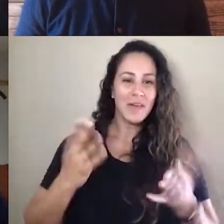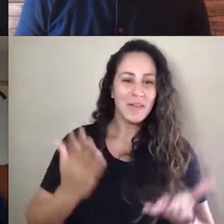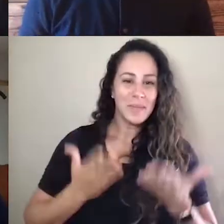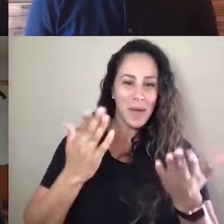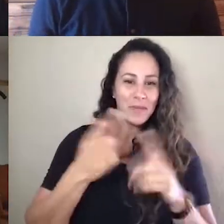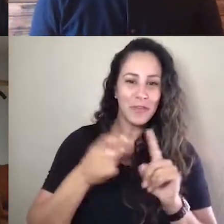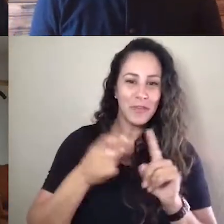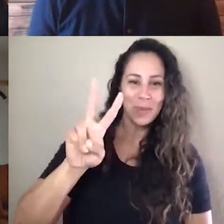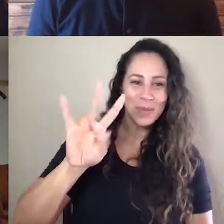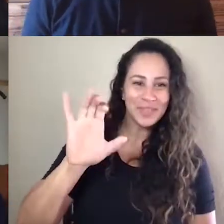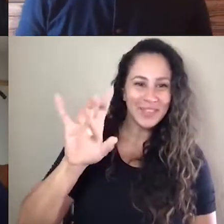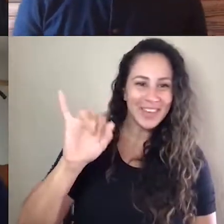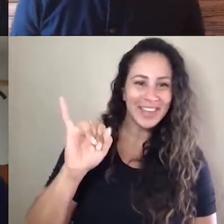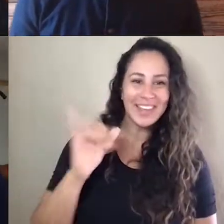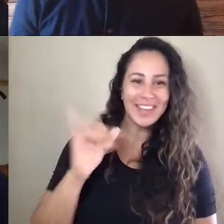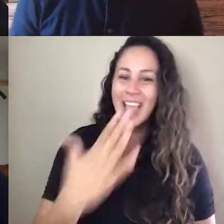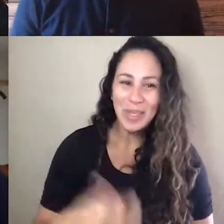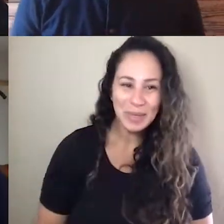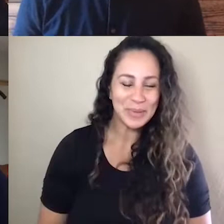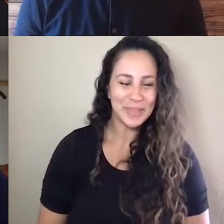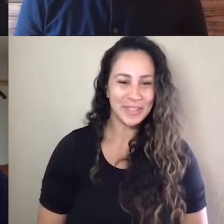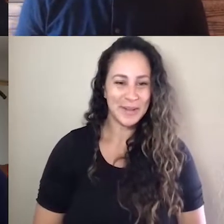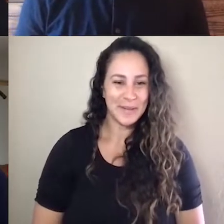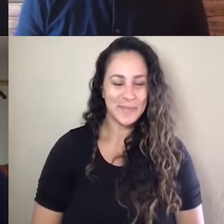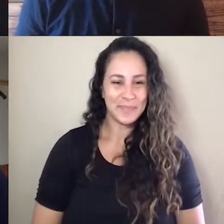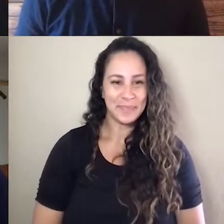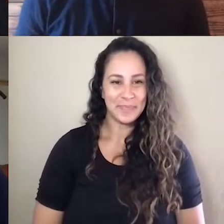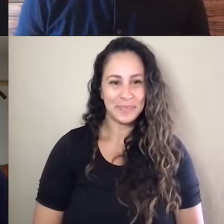LET'S SEE -- SCROLLING THROUGH HERE.